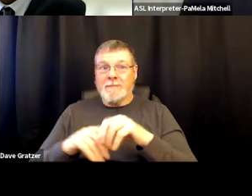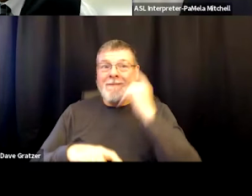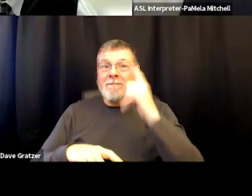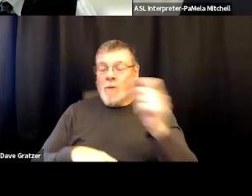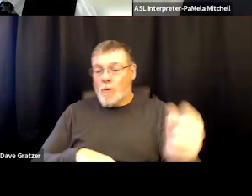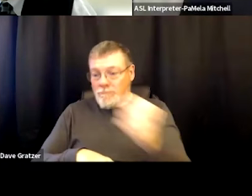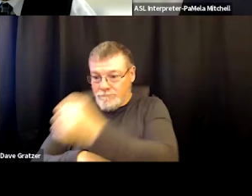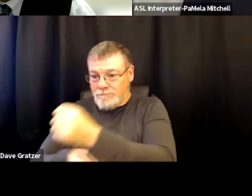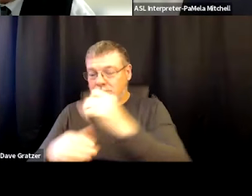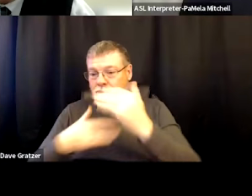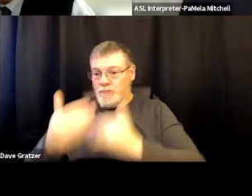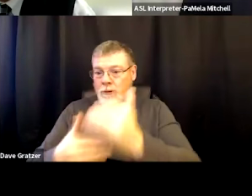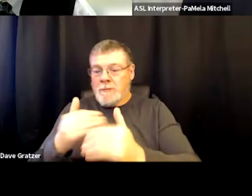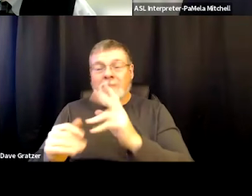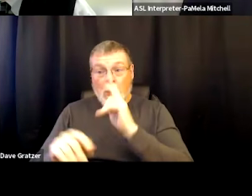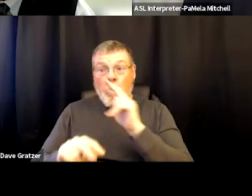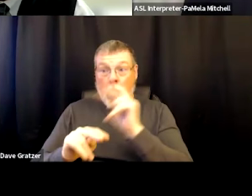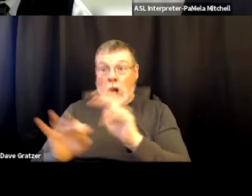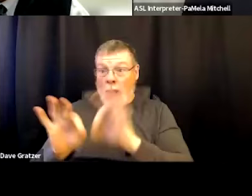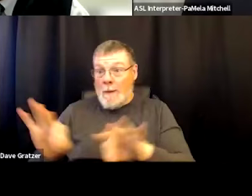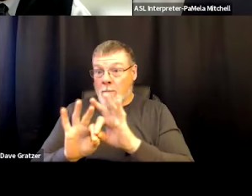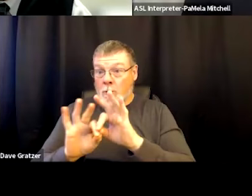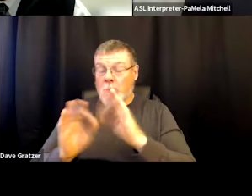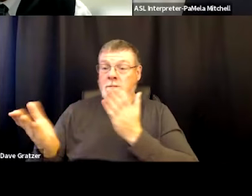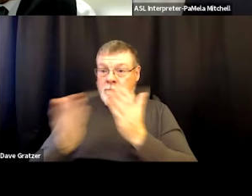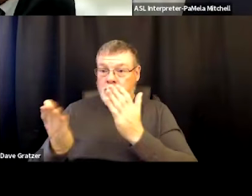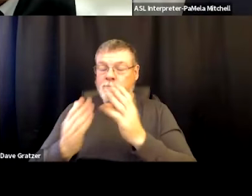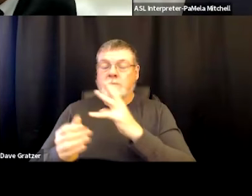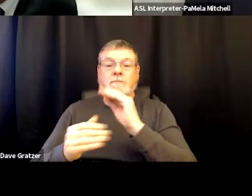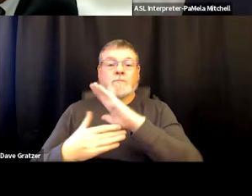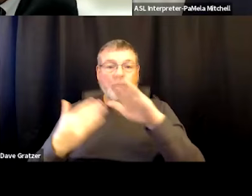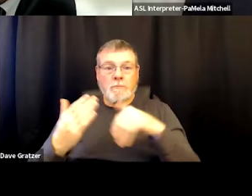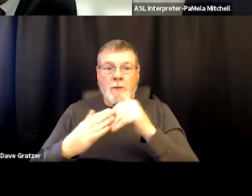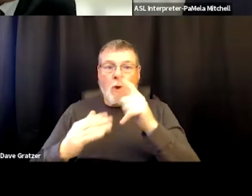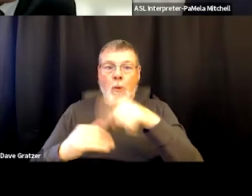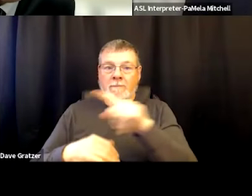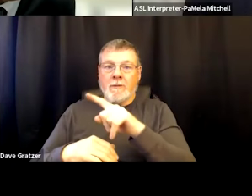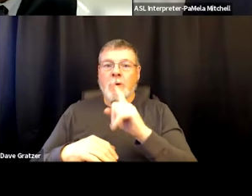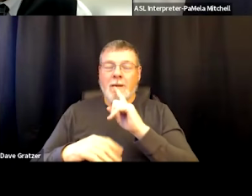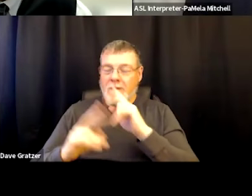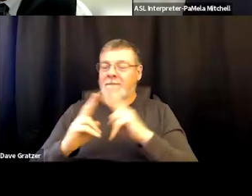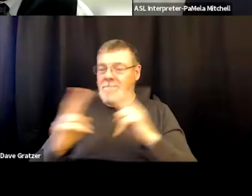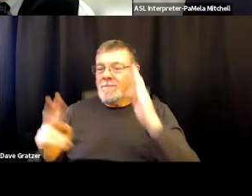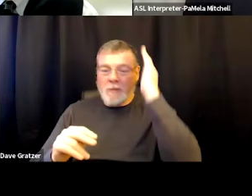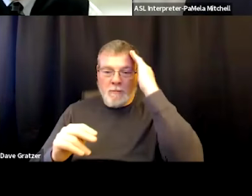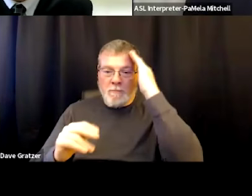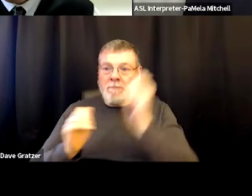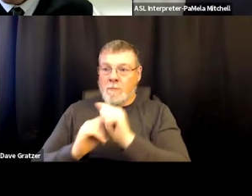We've looked at the importance of reentry services and all of you I think are very familiar with that,